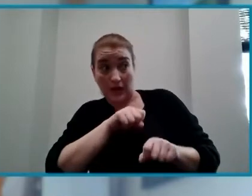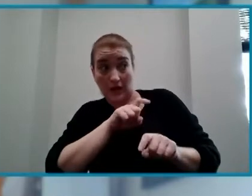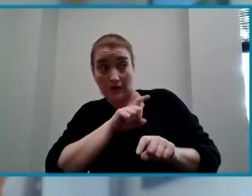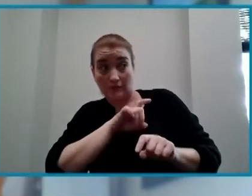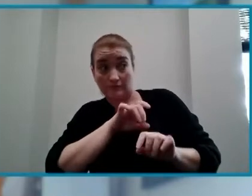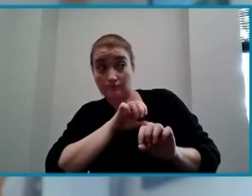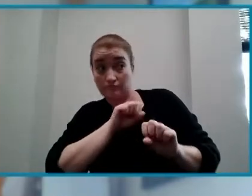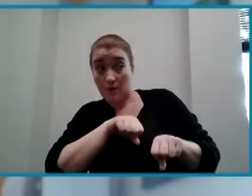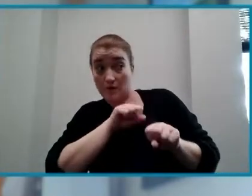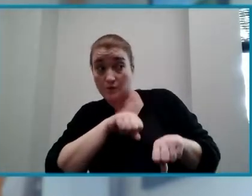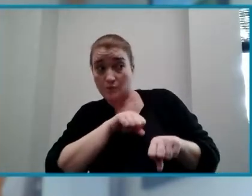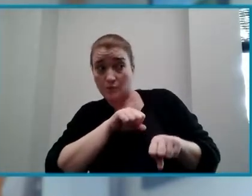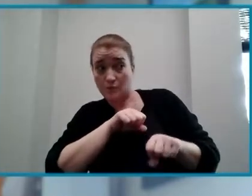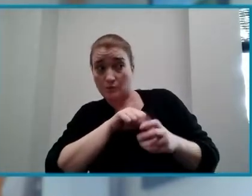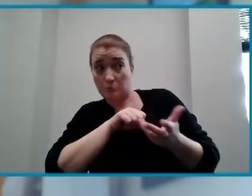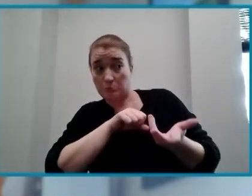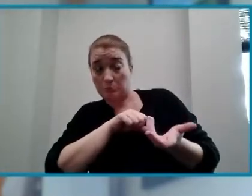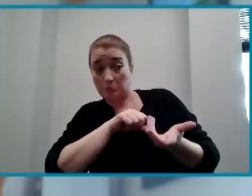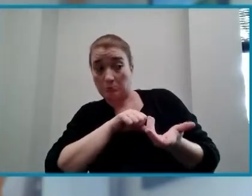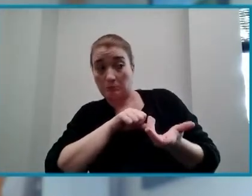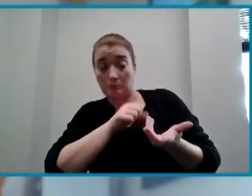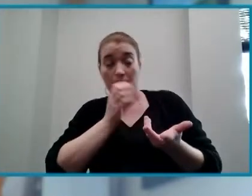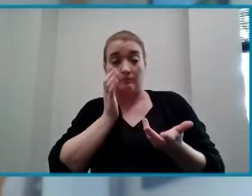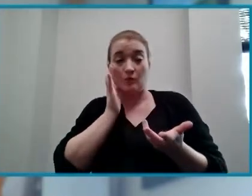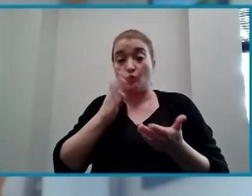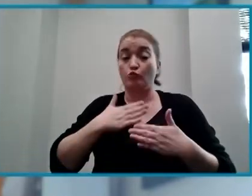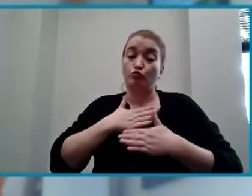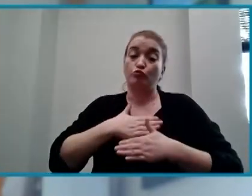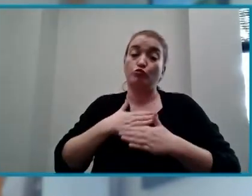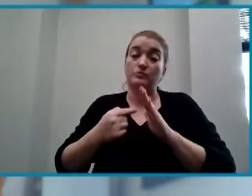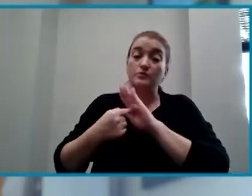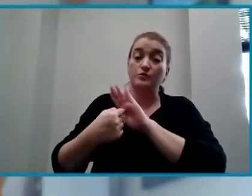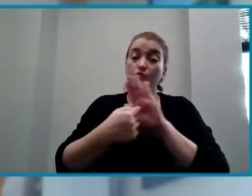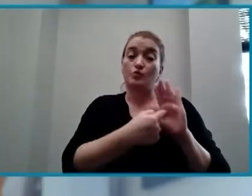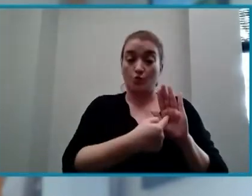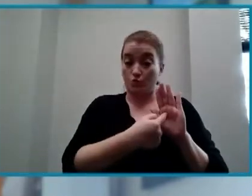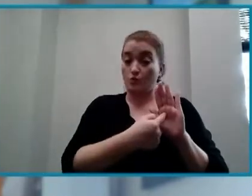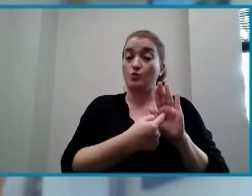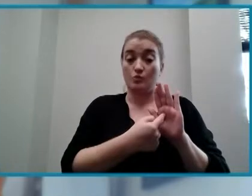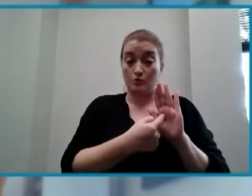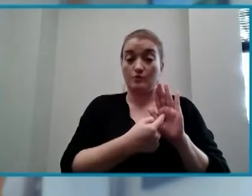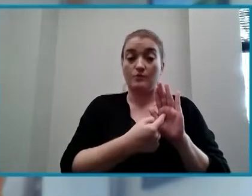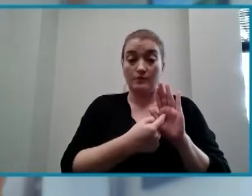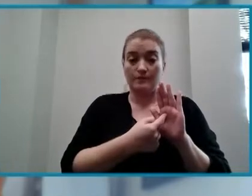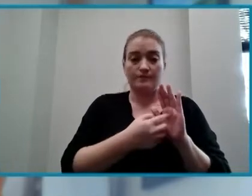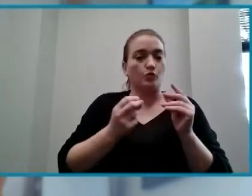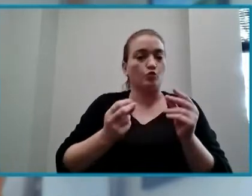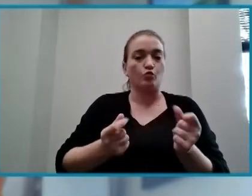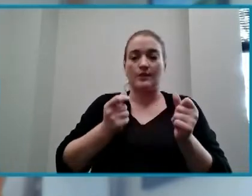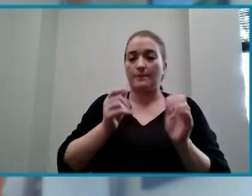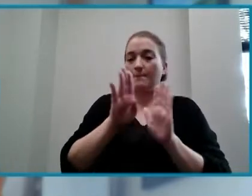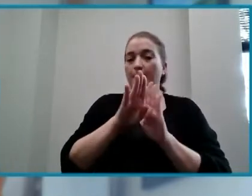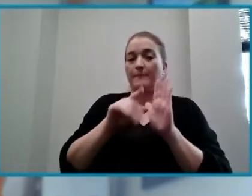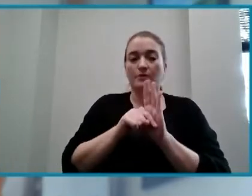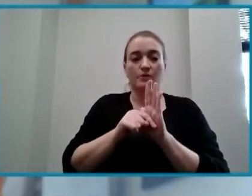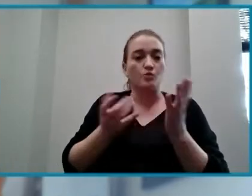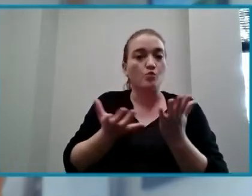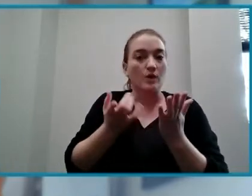I'd love to kind of just share a quick clip of that to see if we can just get a quick background on what we're talking about, the people that are involved in,